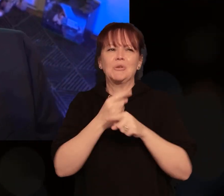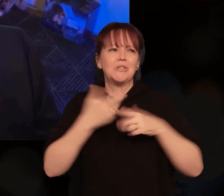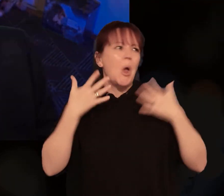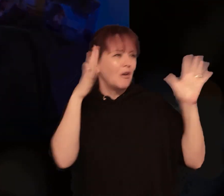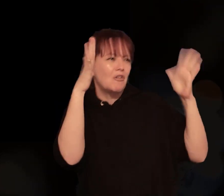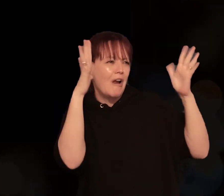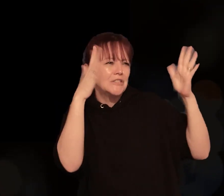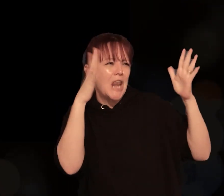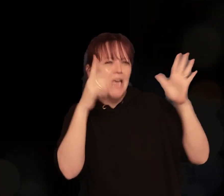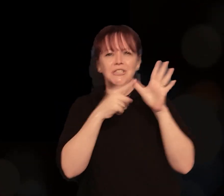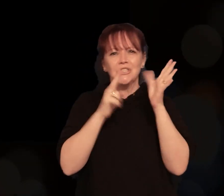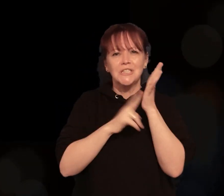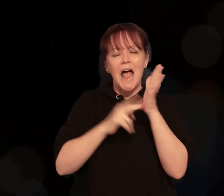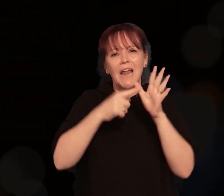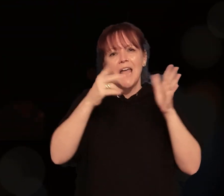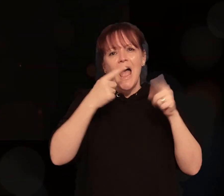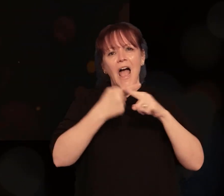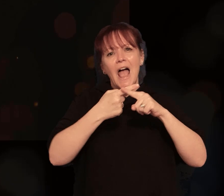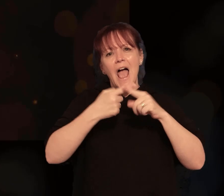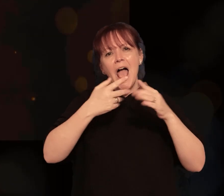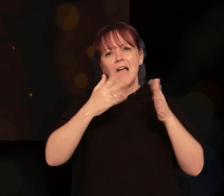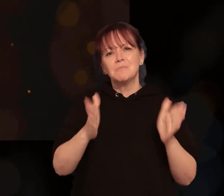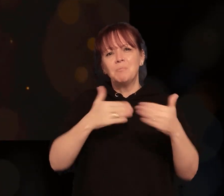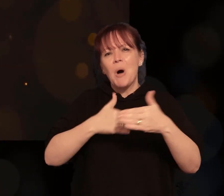LAUGHS EPIC MUSIC